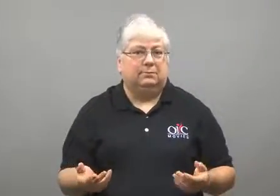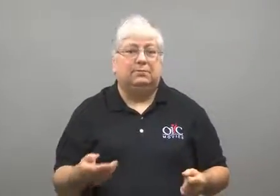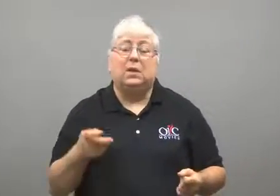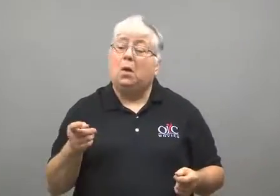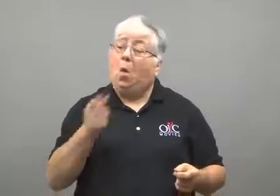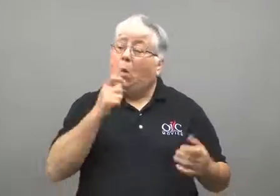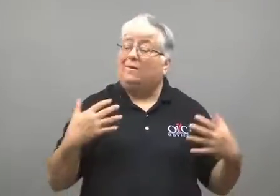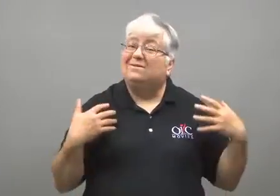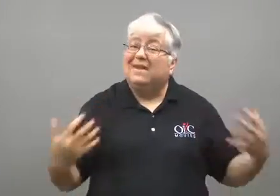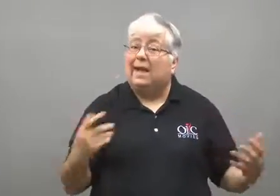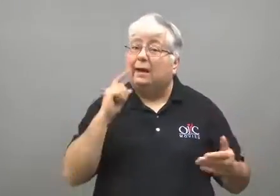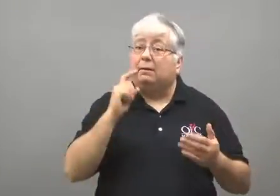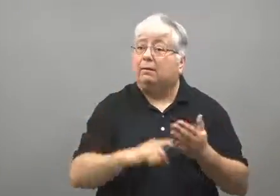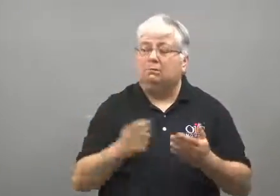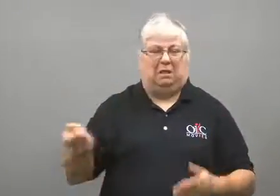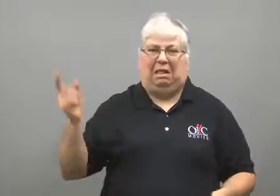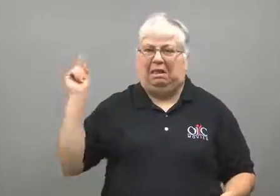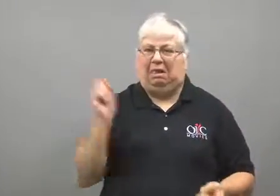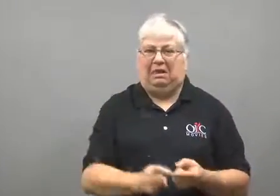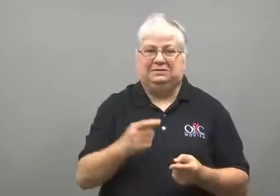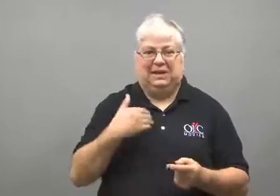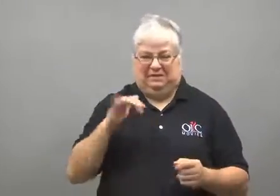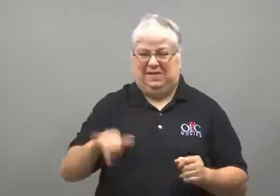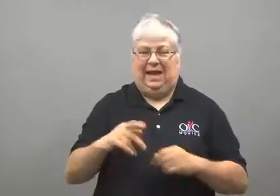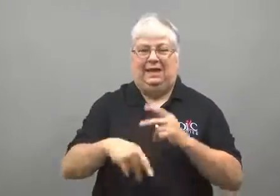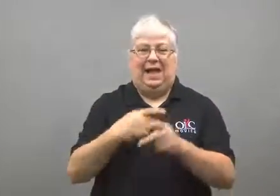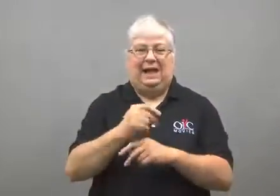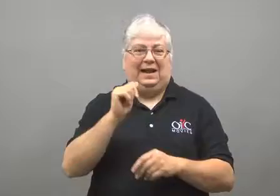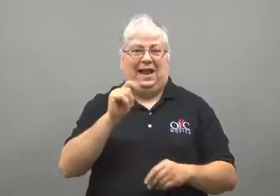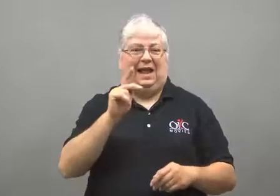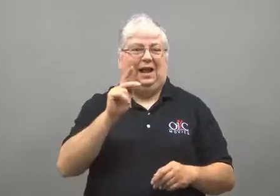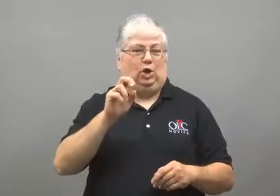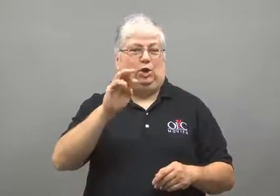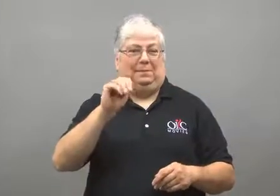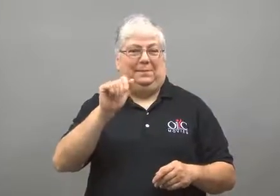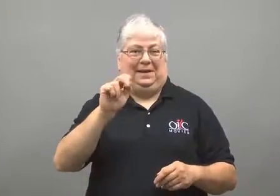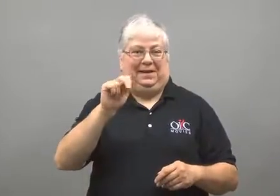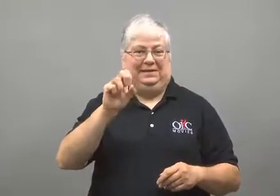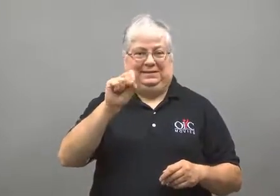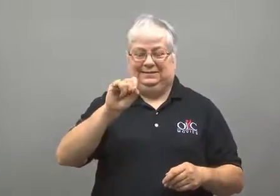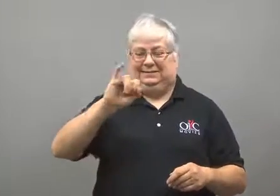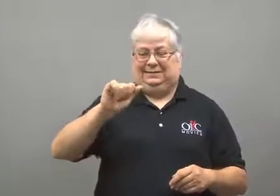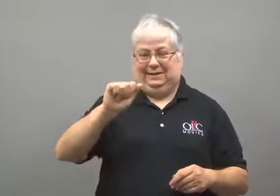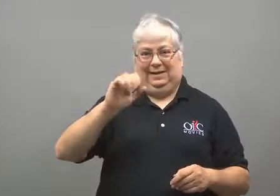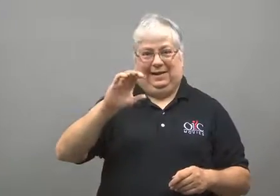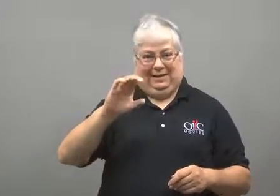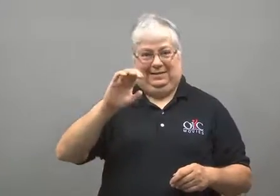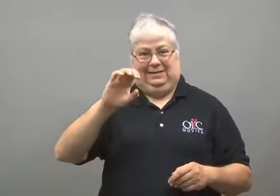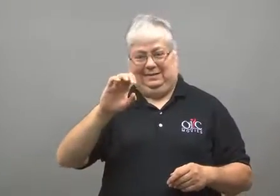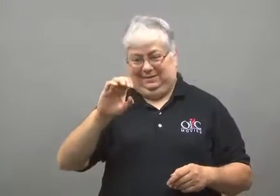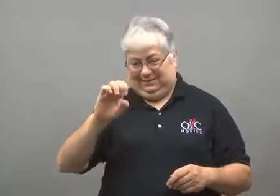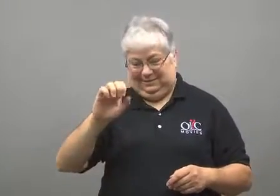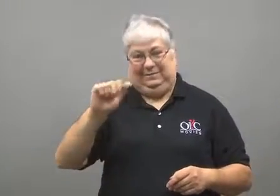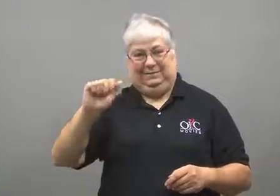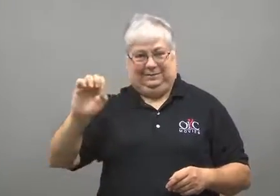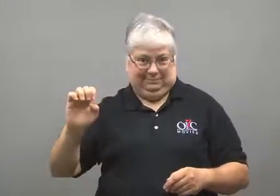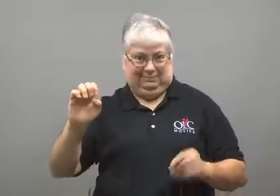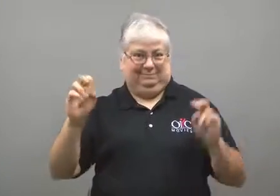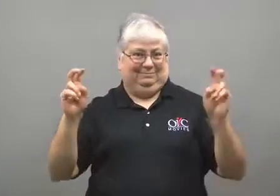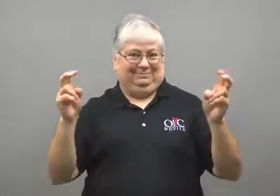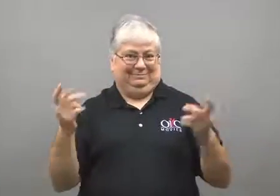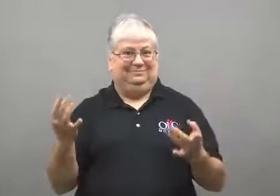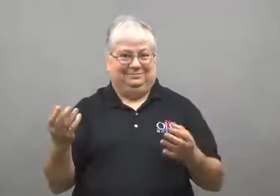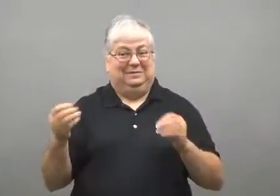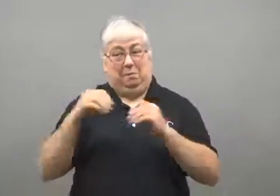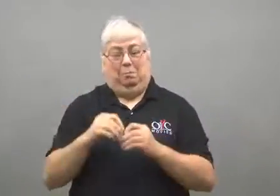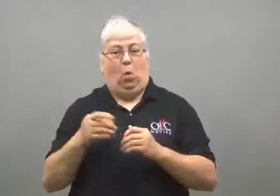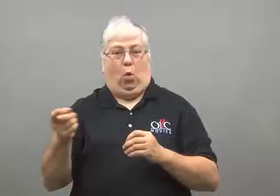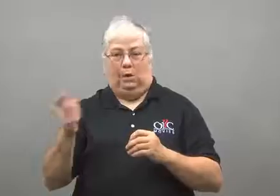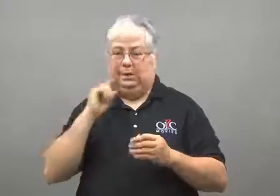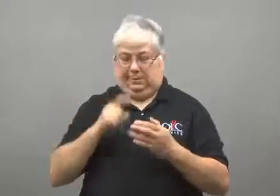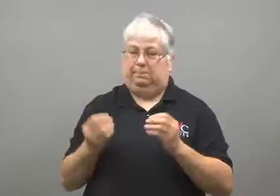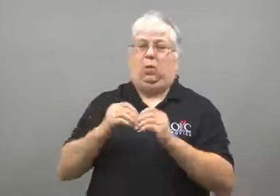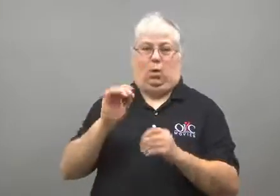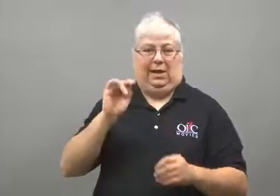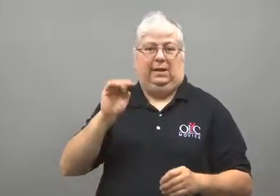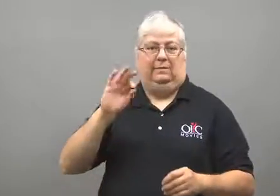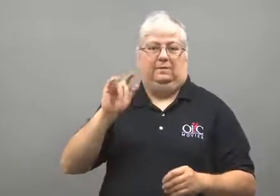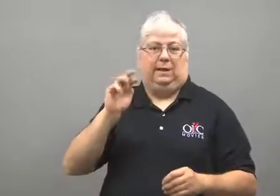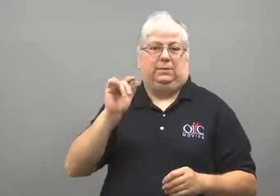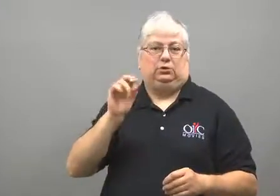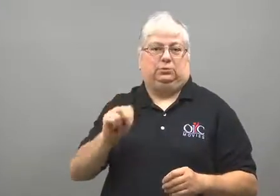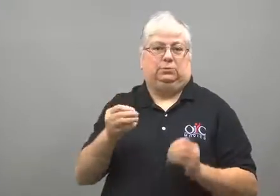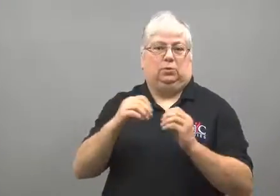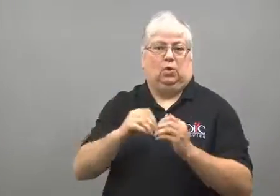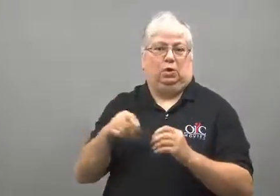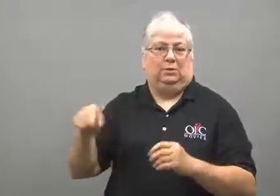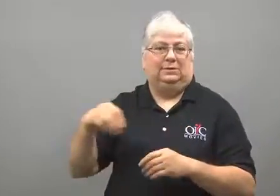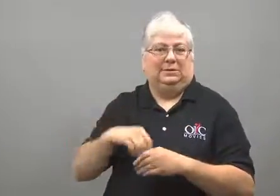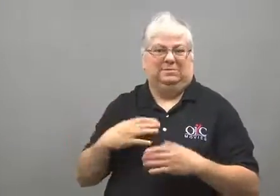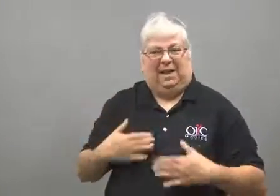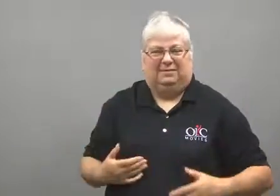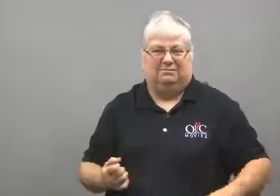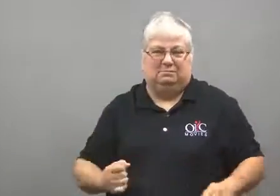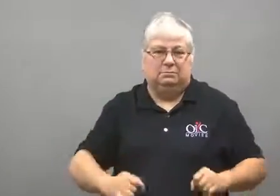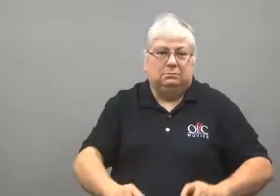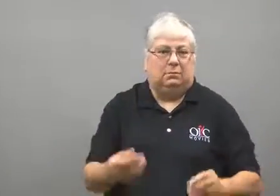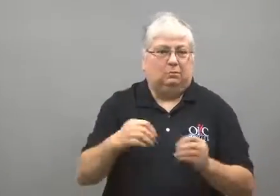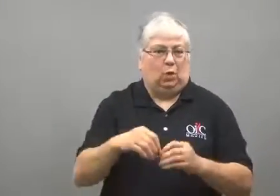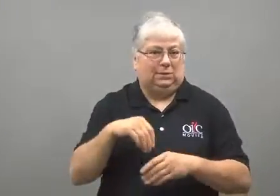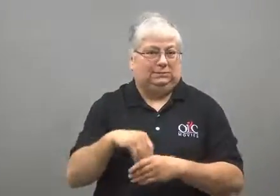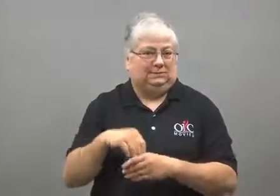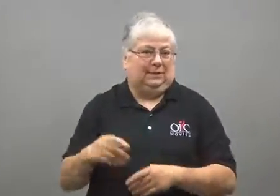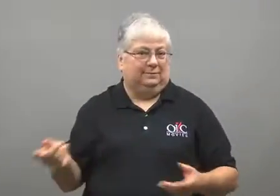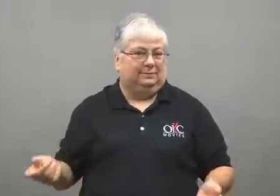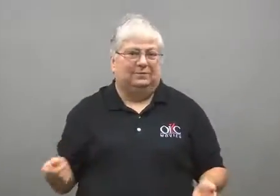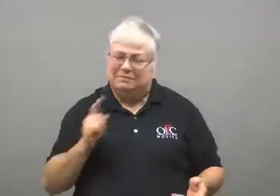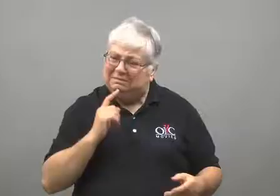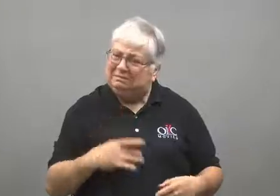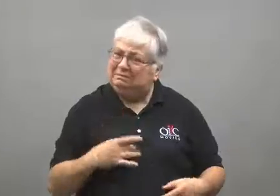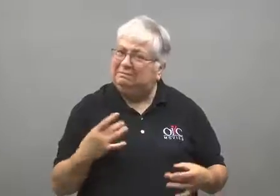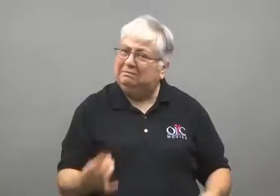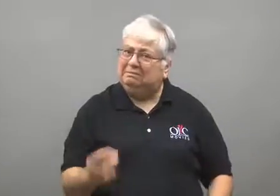The obese individuals had much lower amounts of Akkermansiaceae.